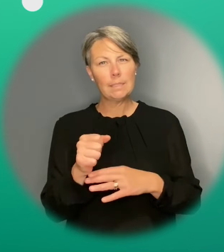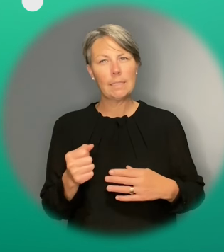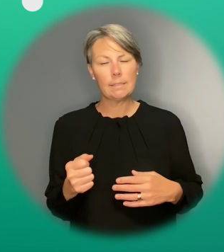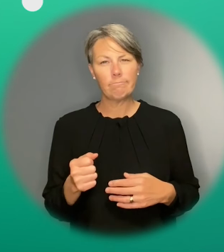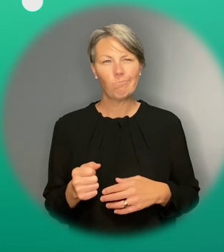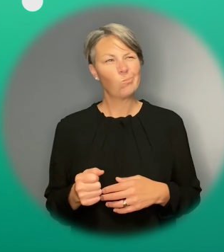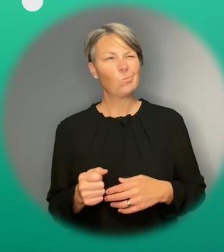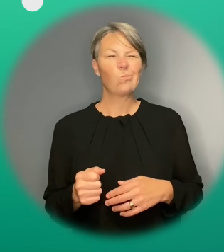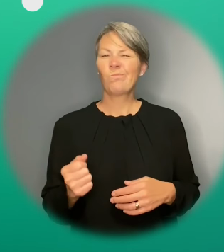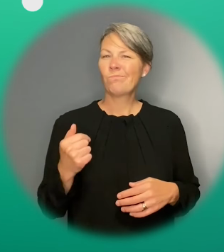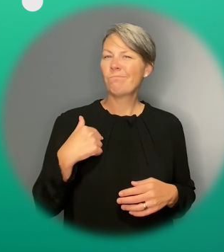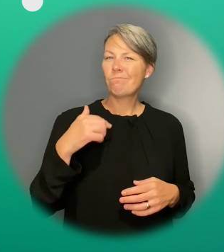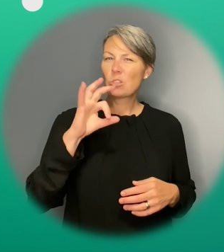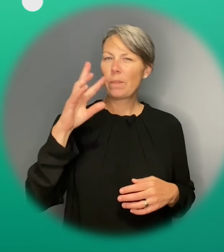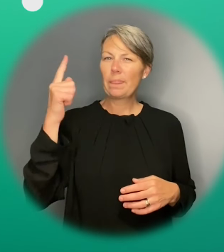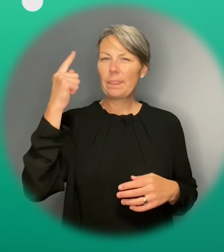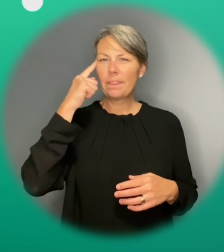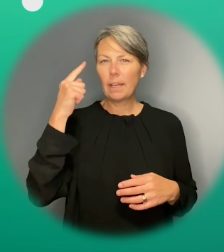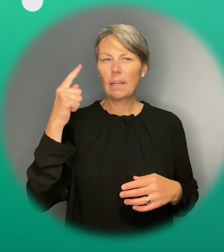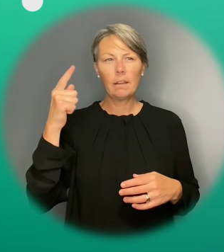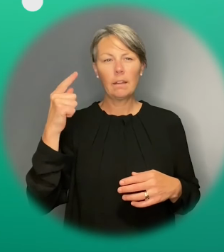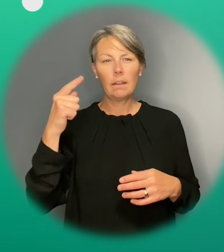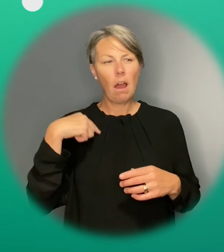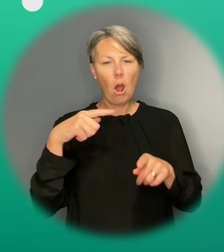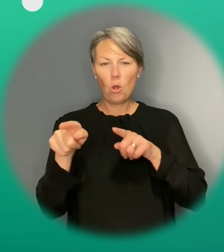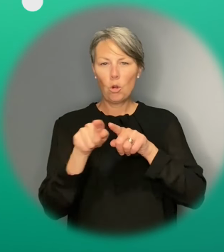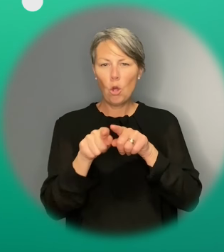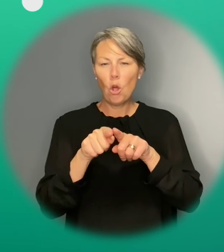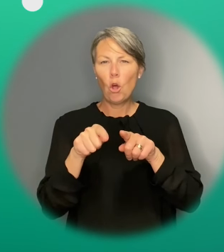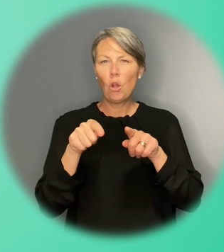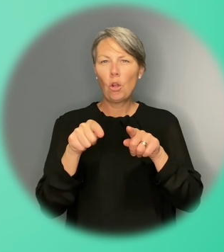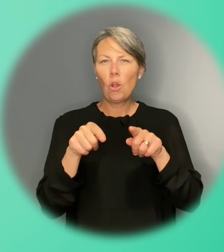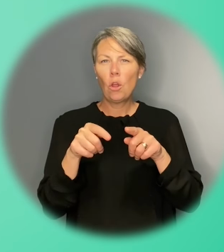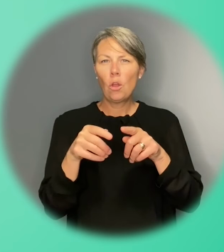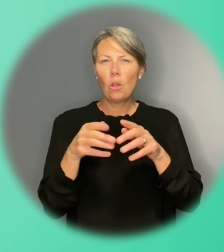know that I learned about consent in a particularly formal way like here is a